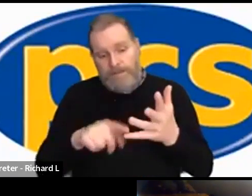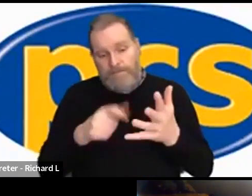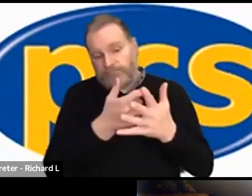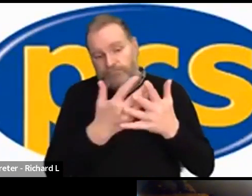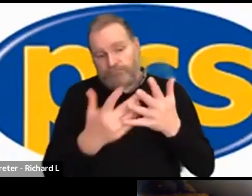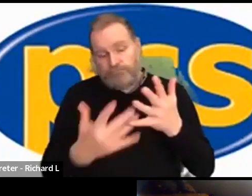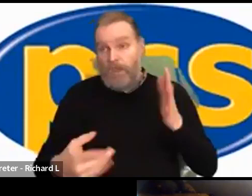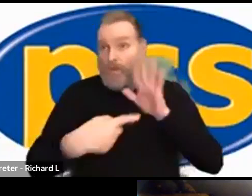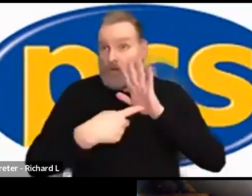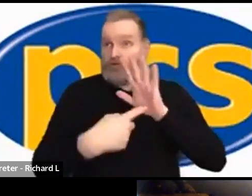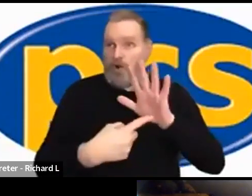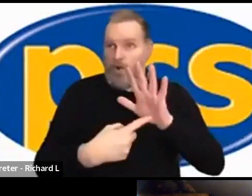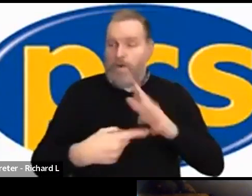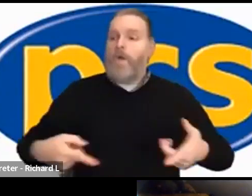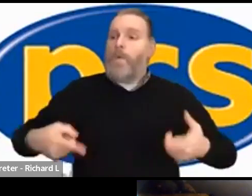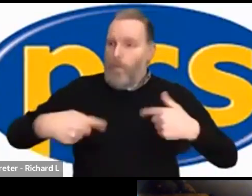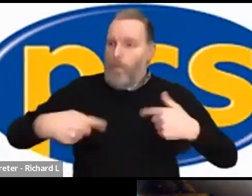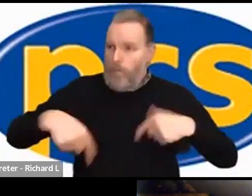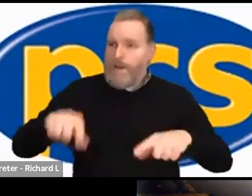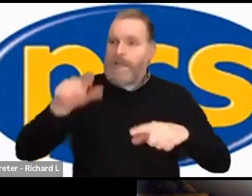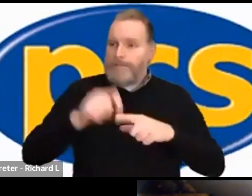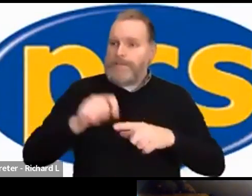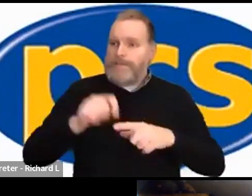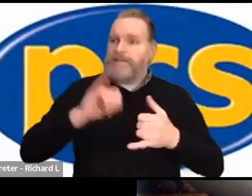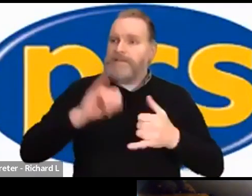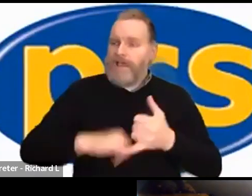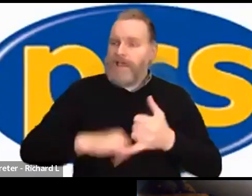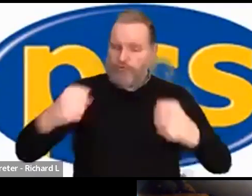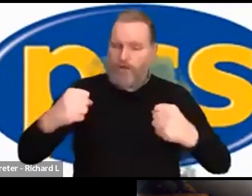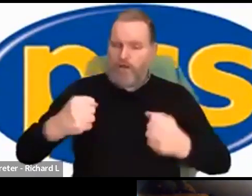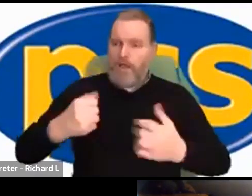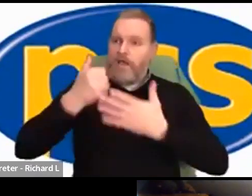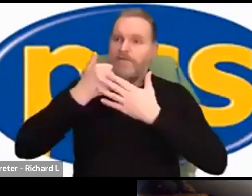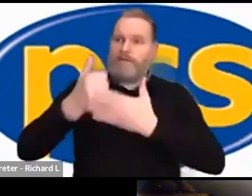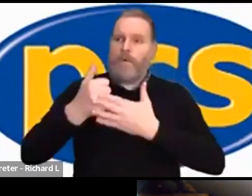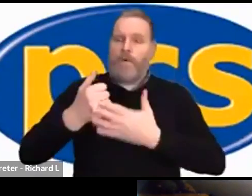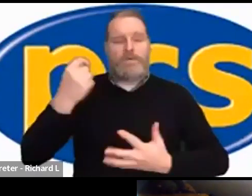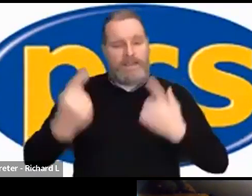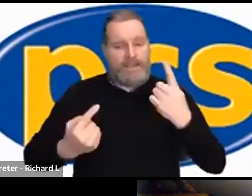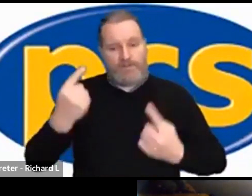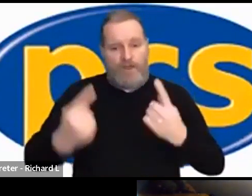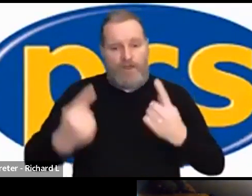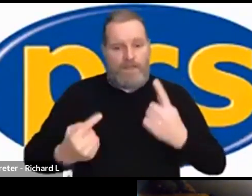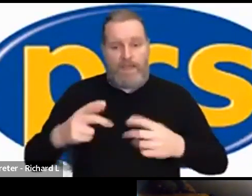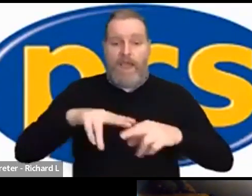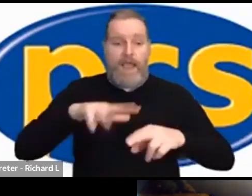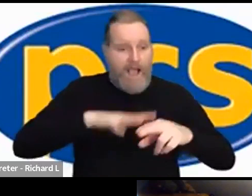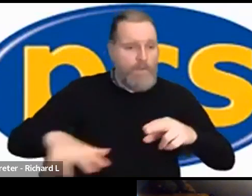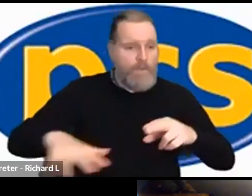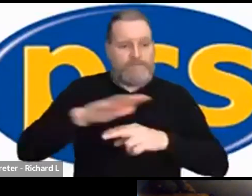themselves and their families show everyone in this country next week that that we, as that we, as Pcs members, are standing up for us. Our families, and the services